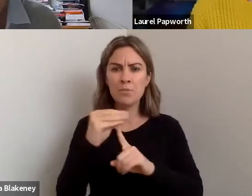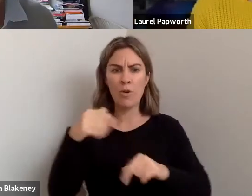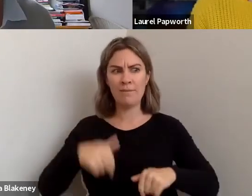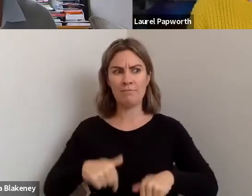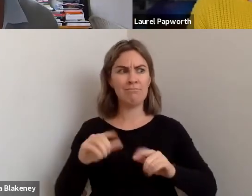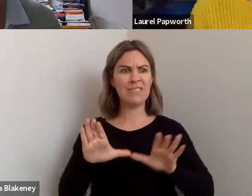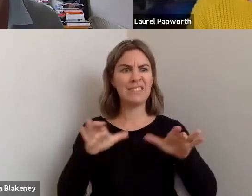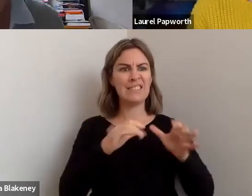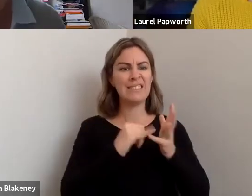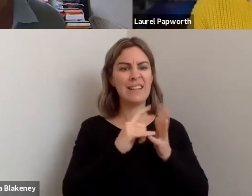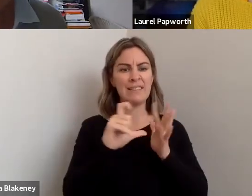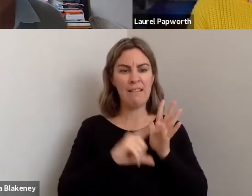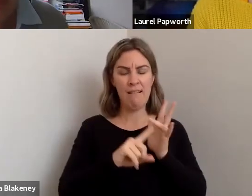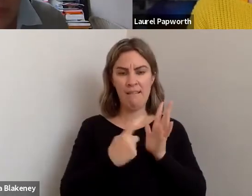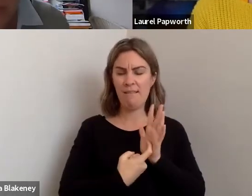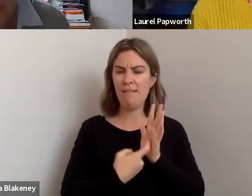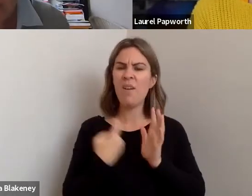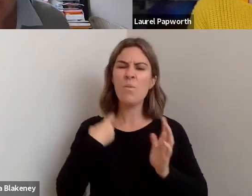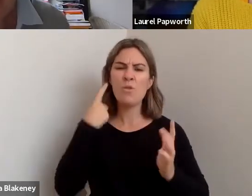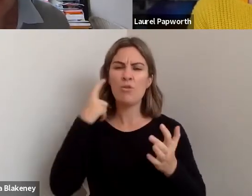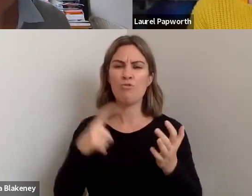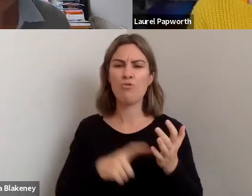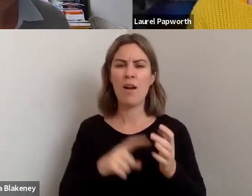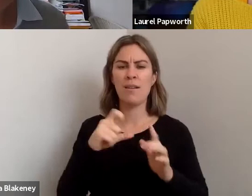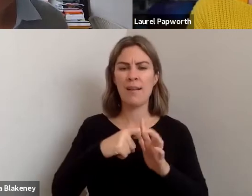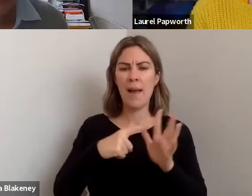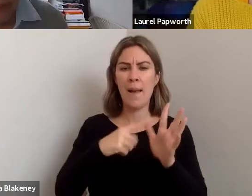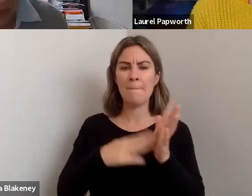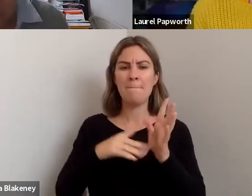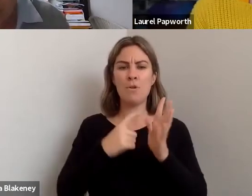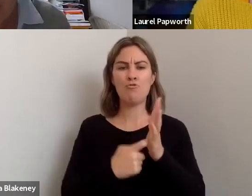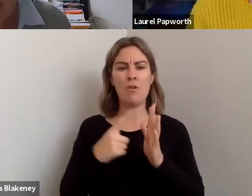the Gamilaroi people, the traditional owners of the lands from which I'm coming to you today.